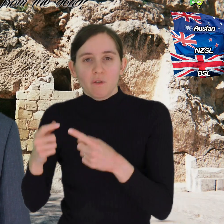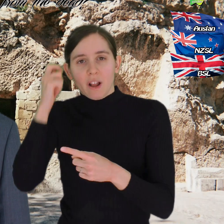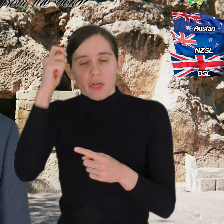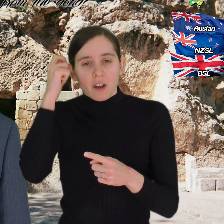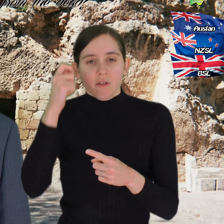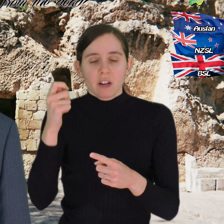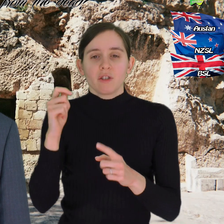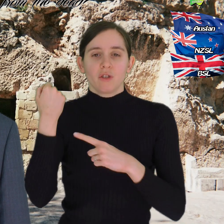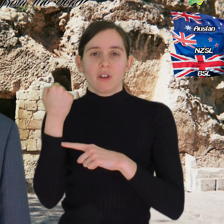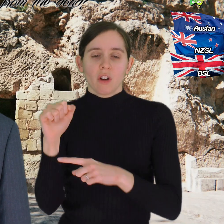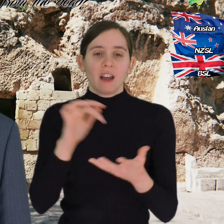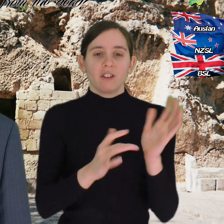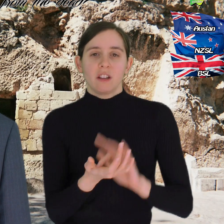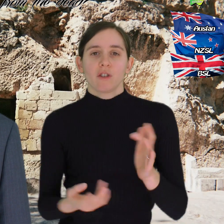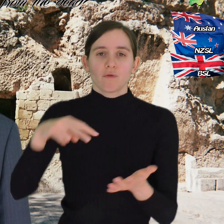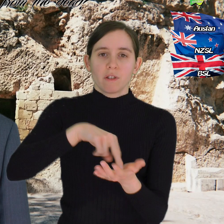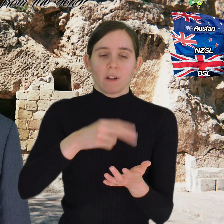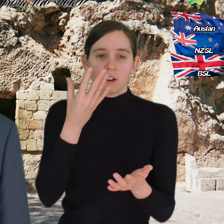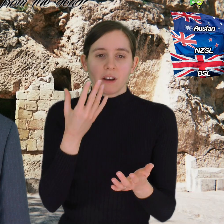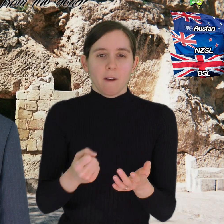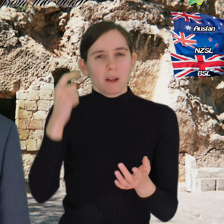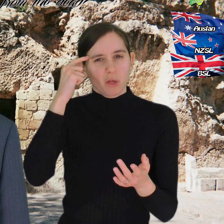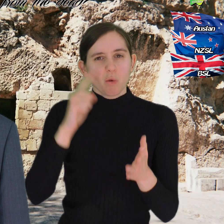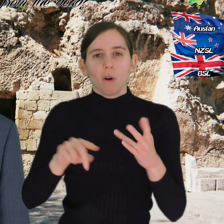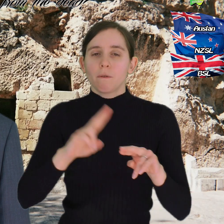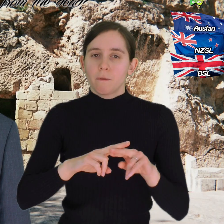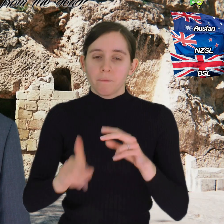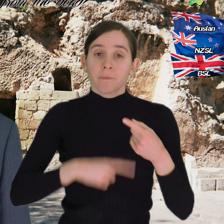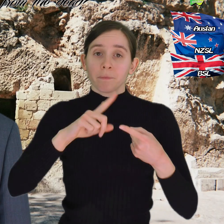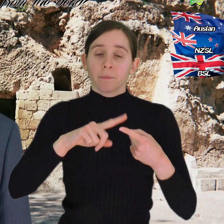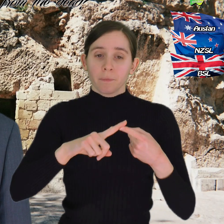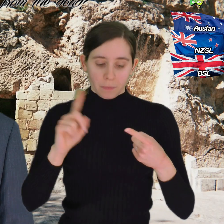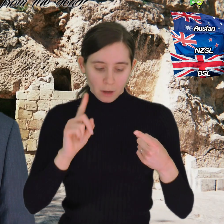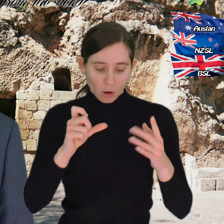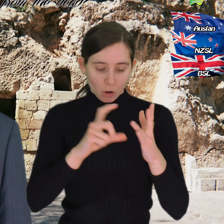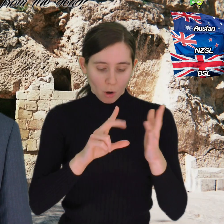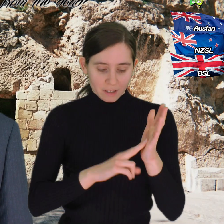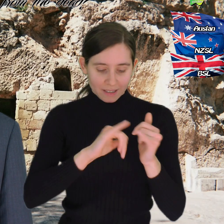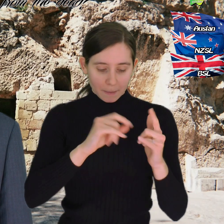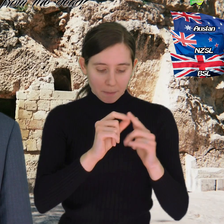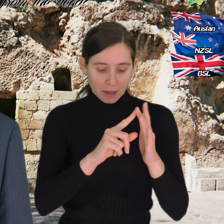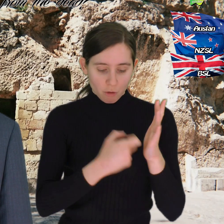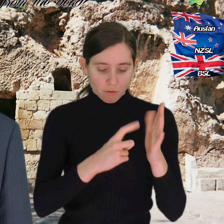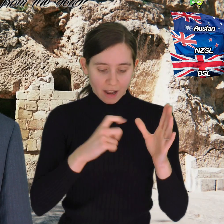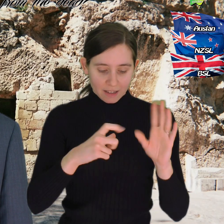deny the resurrection have been suggested. The first is called the Conspiracy Theory.